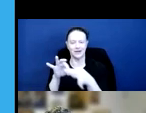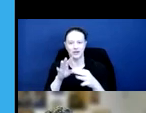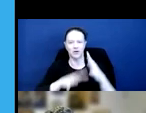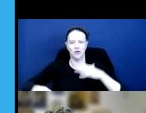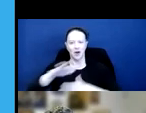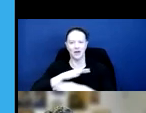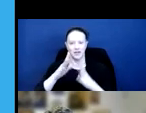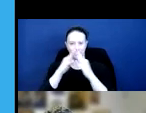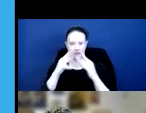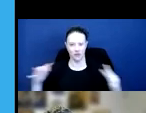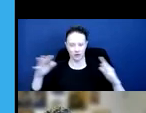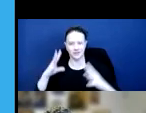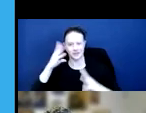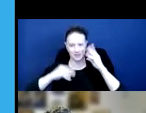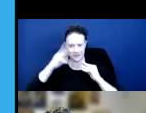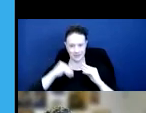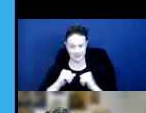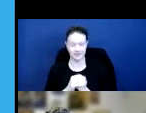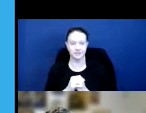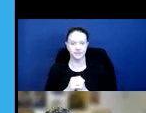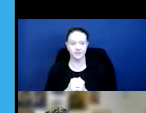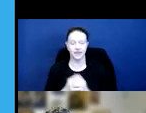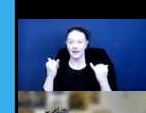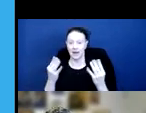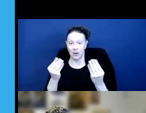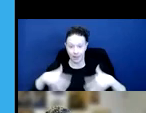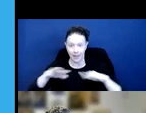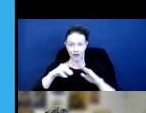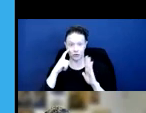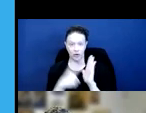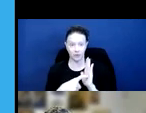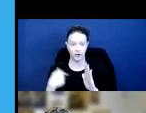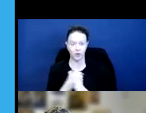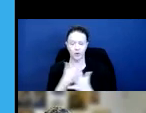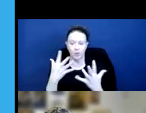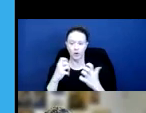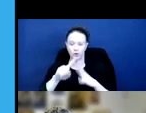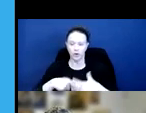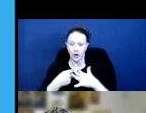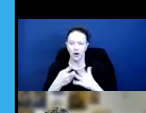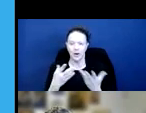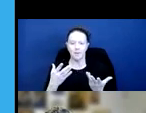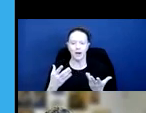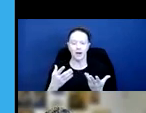So, land acknowledgement, we want to start by acknowledging the land on which OHEA is situated and which we occupy tonight.